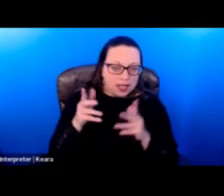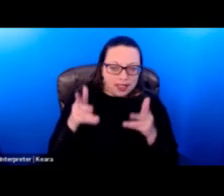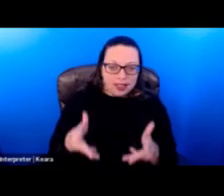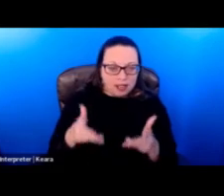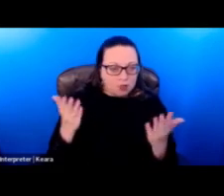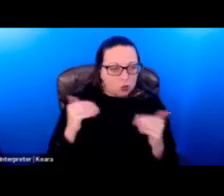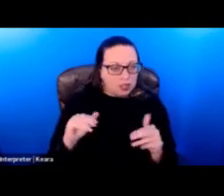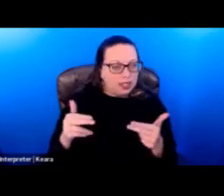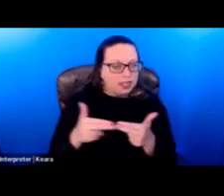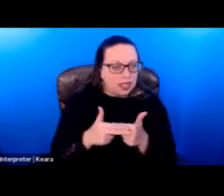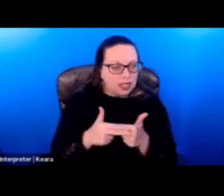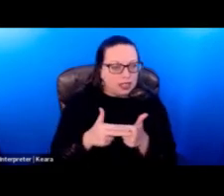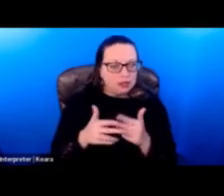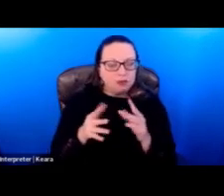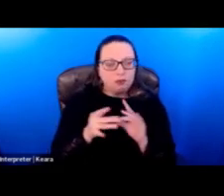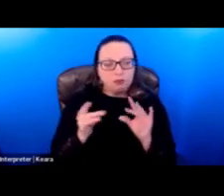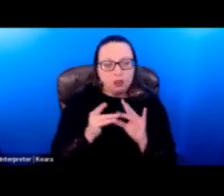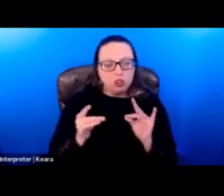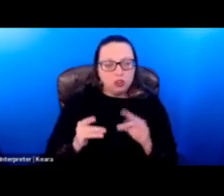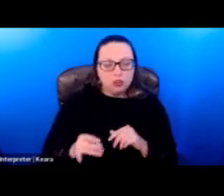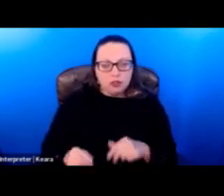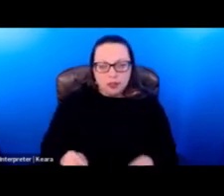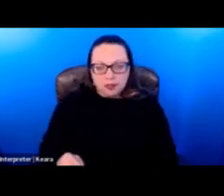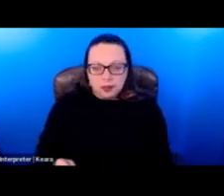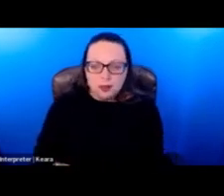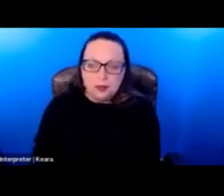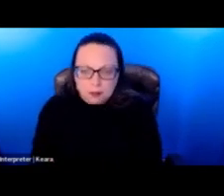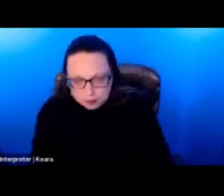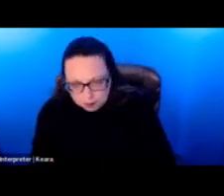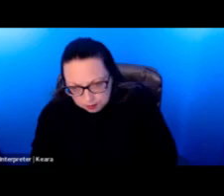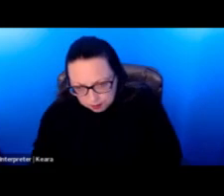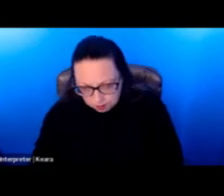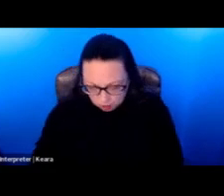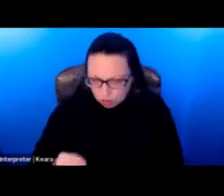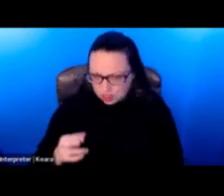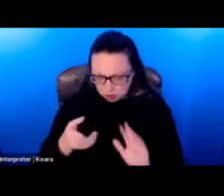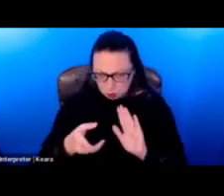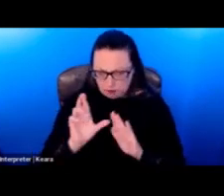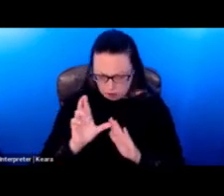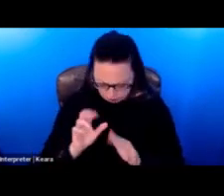slide, I'm just going to mention that very, very much as a review, that we do have the